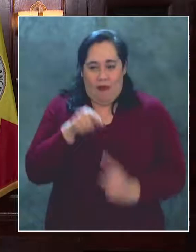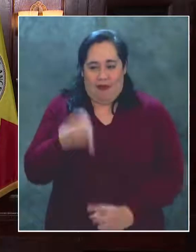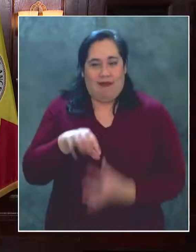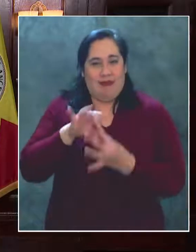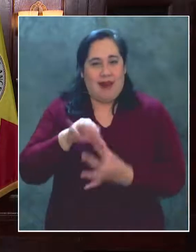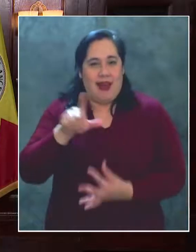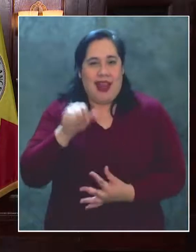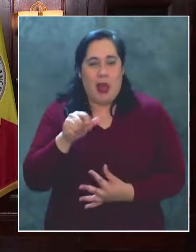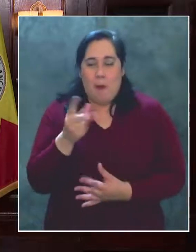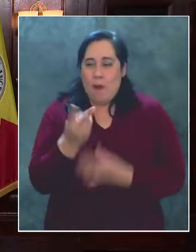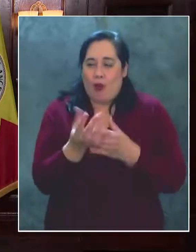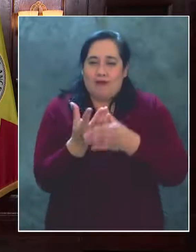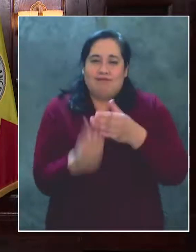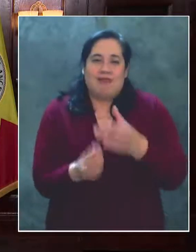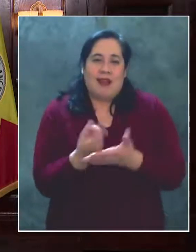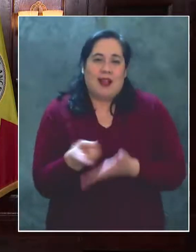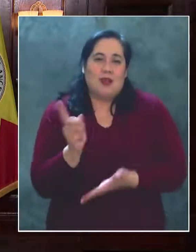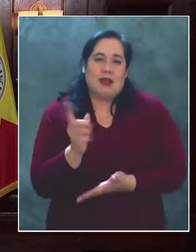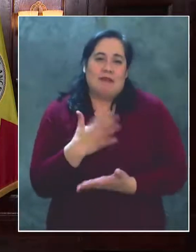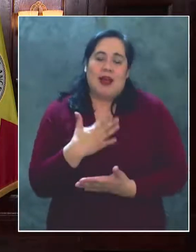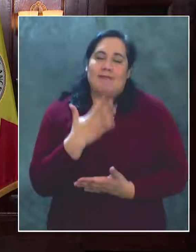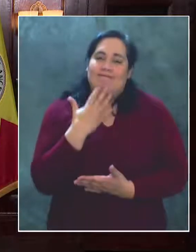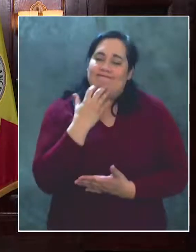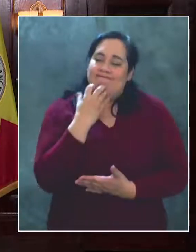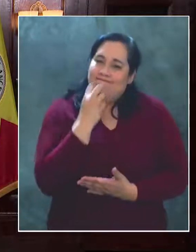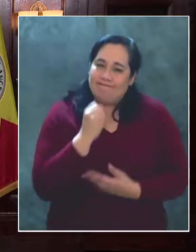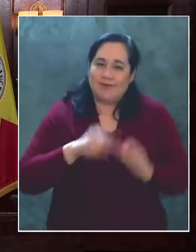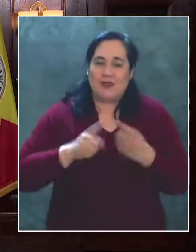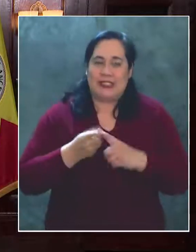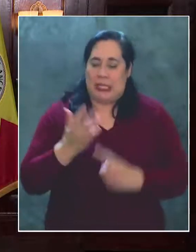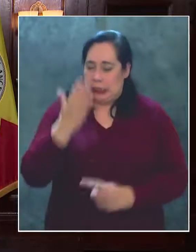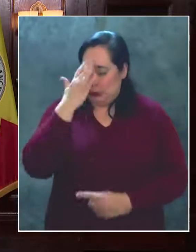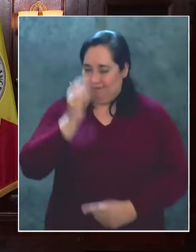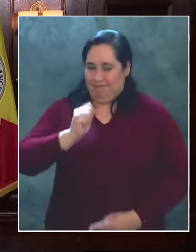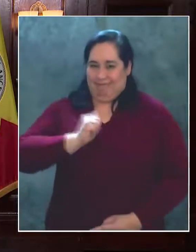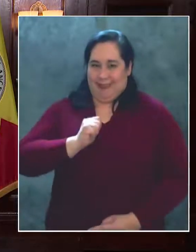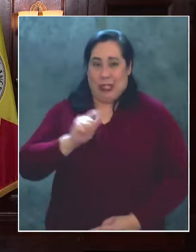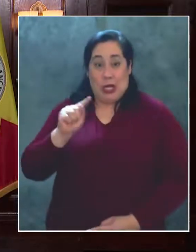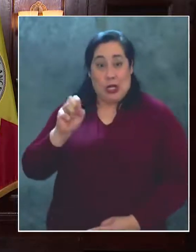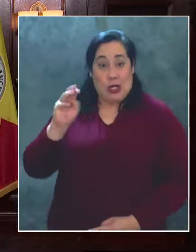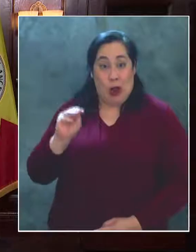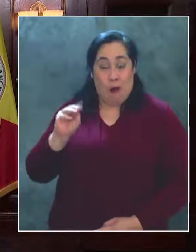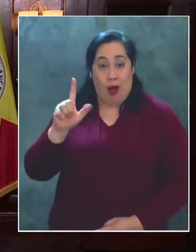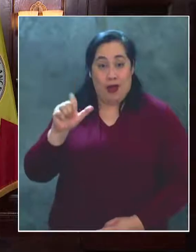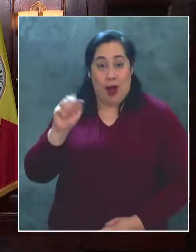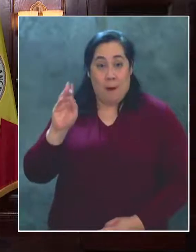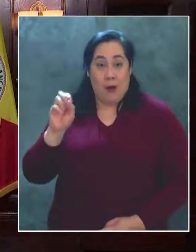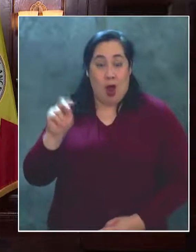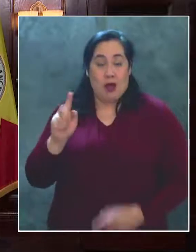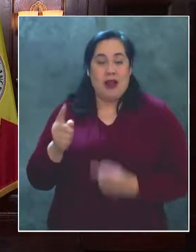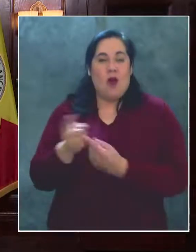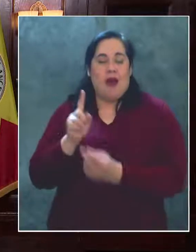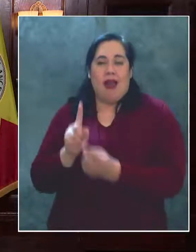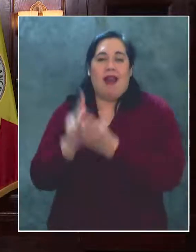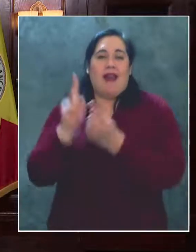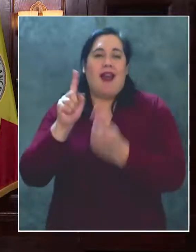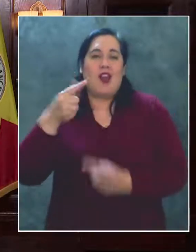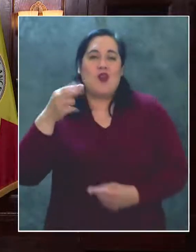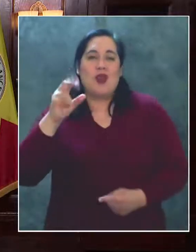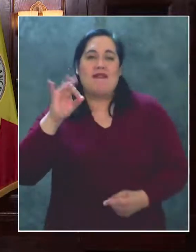DEAR FRIENDS, WHO I KNEW PERSONALLY, TOM LABONGE WHO WE WOULD RUN INTO GRIFFIN PARK